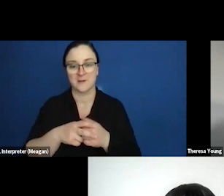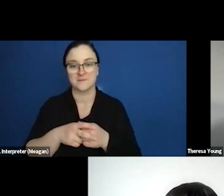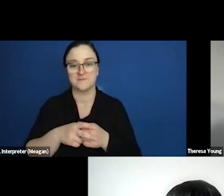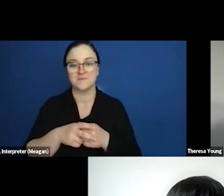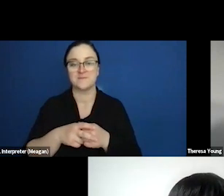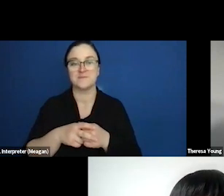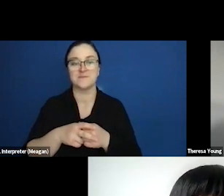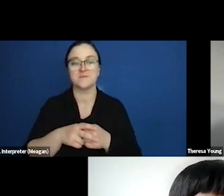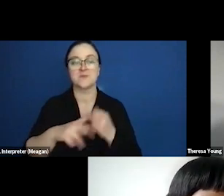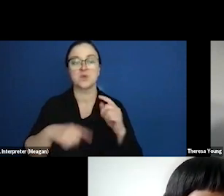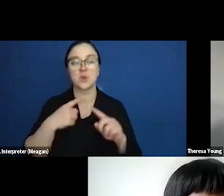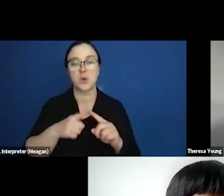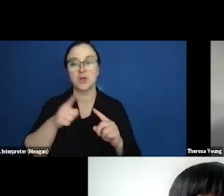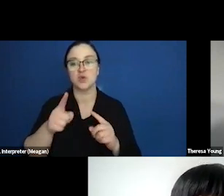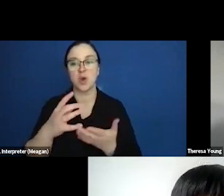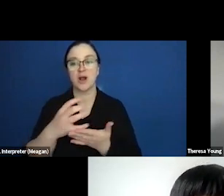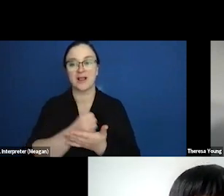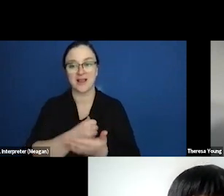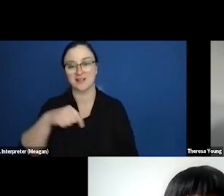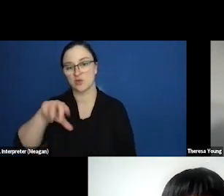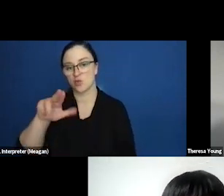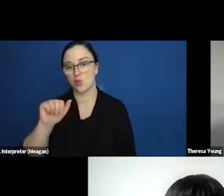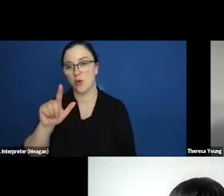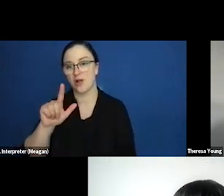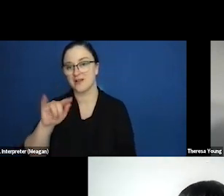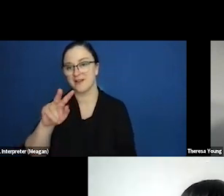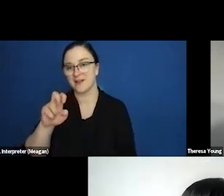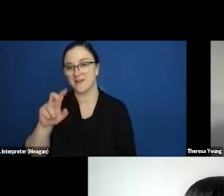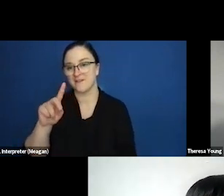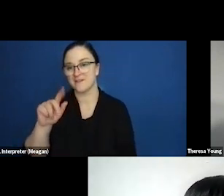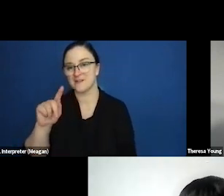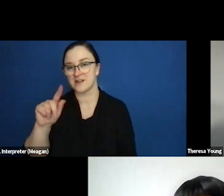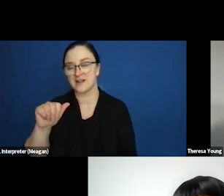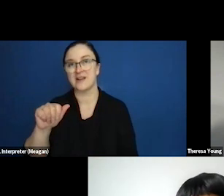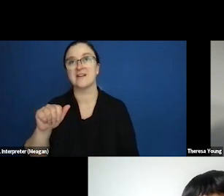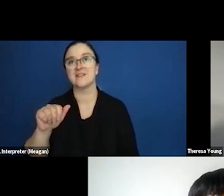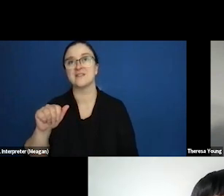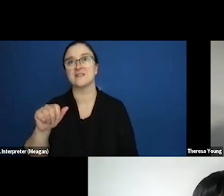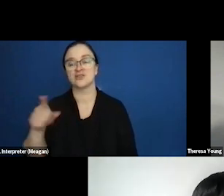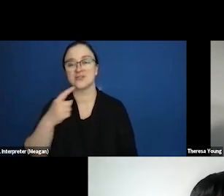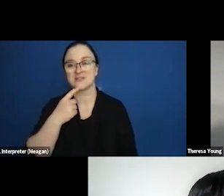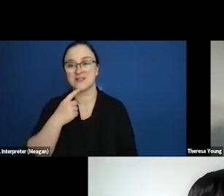when you are collecting qualitative data, as Theresa was saying, it's really, really important.